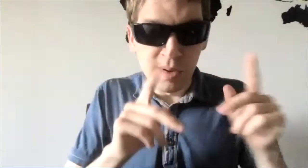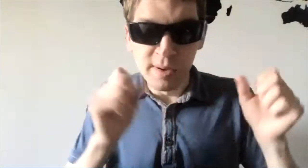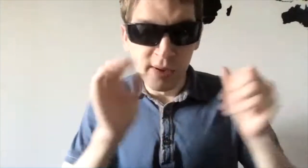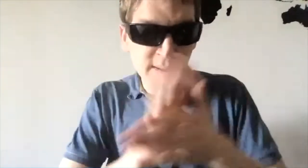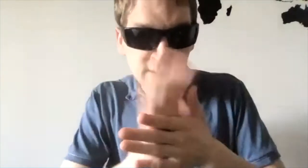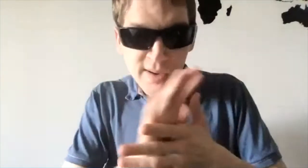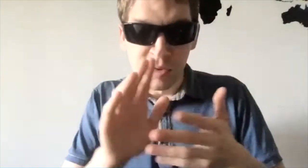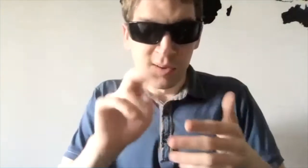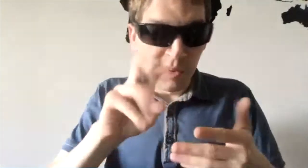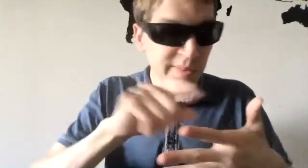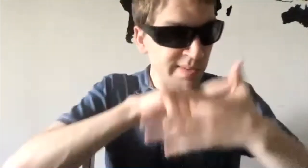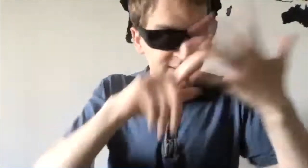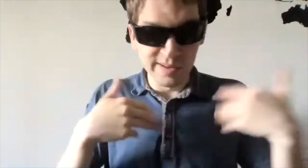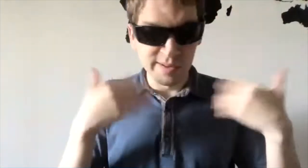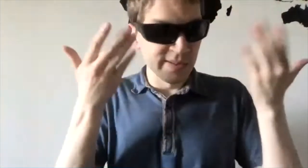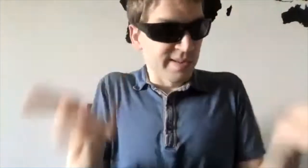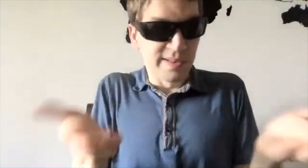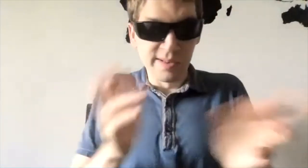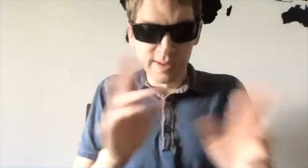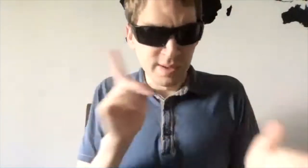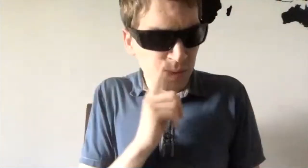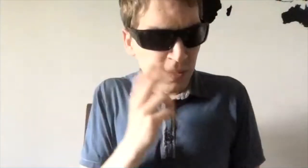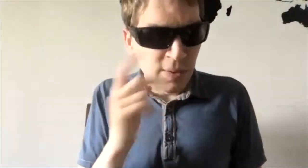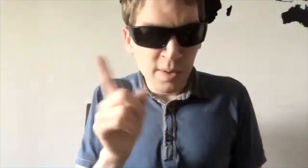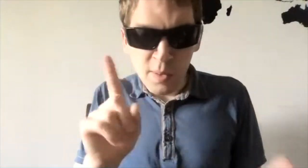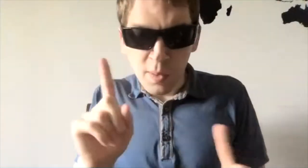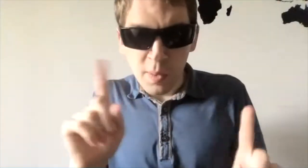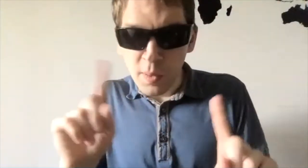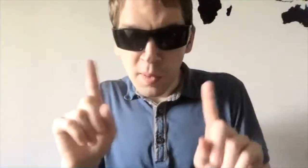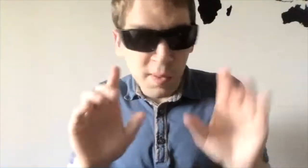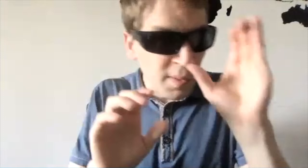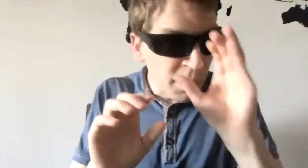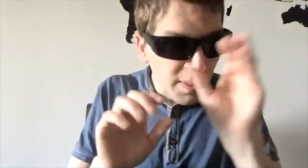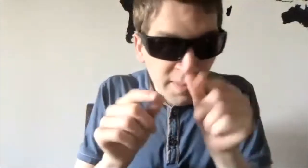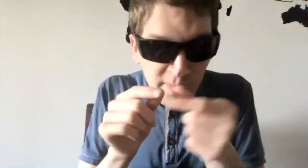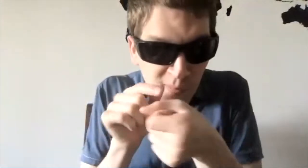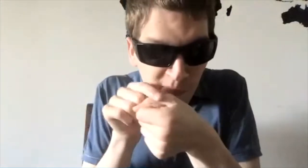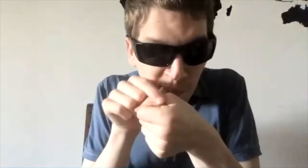We think, "Oh it's just this little community," No, it's a big community. We're part of the greater world.